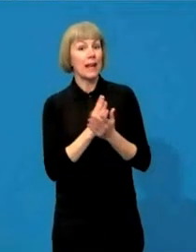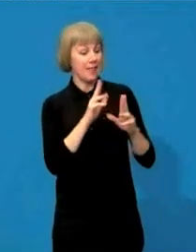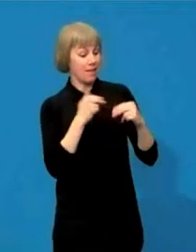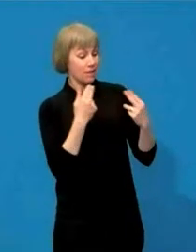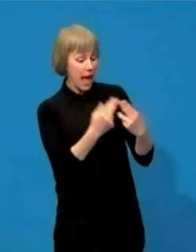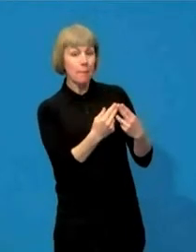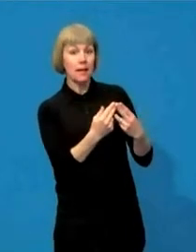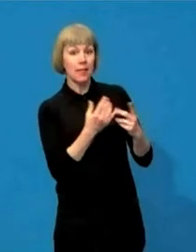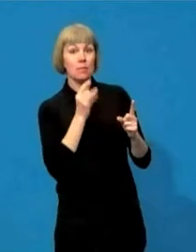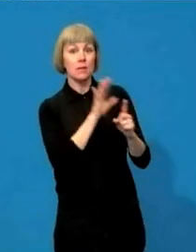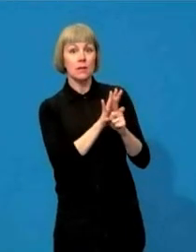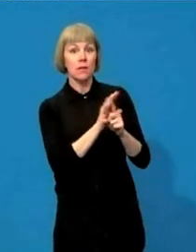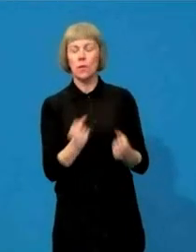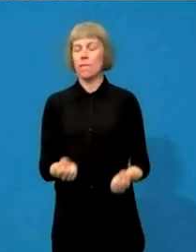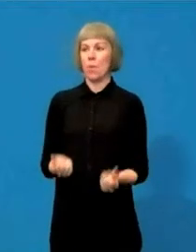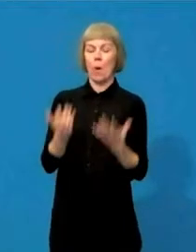problems that the kids display.